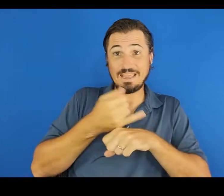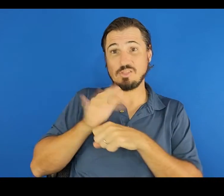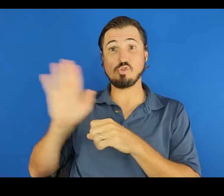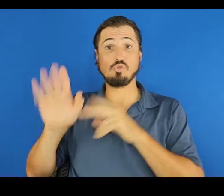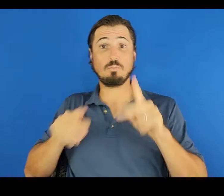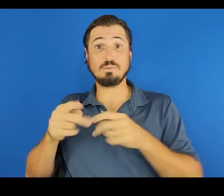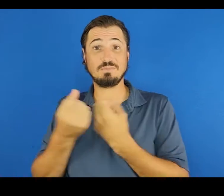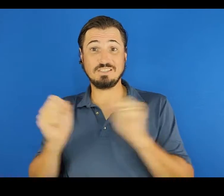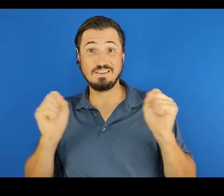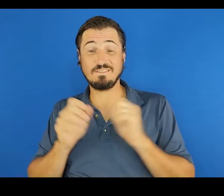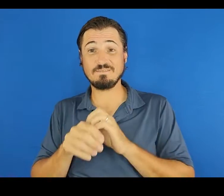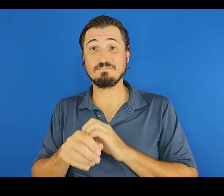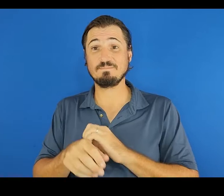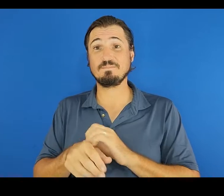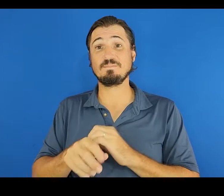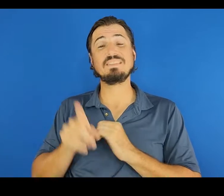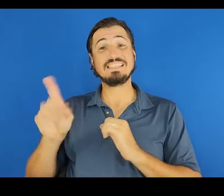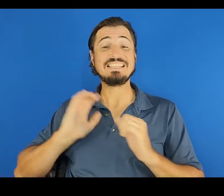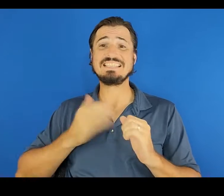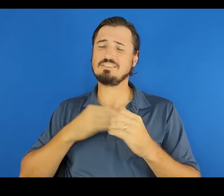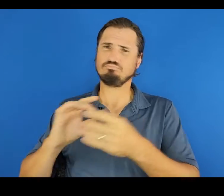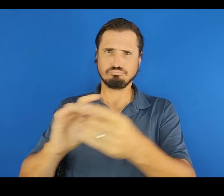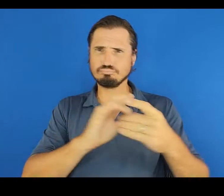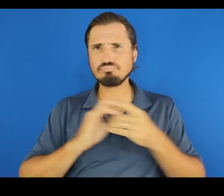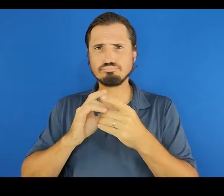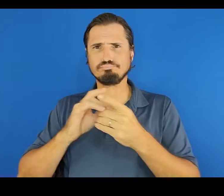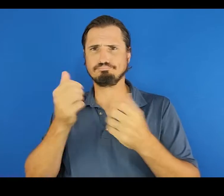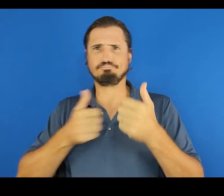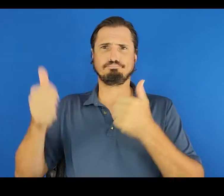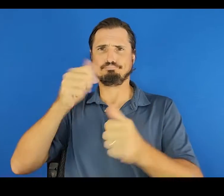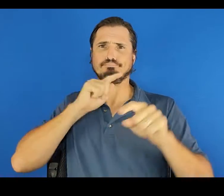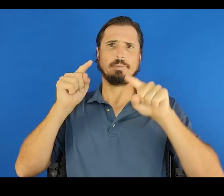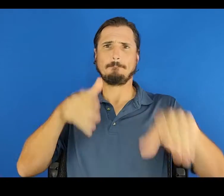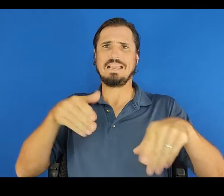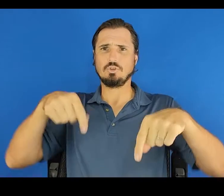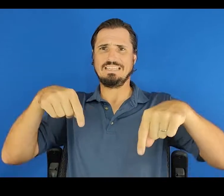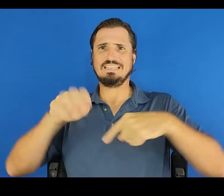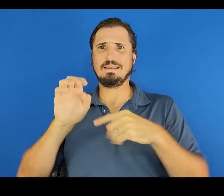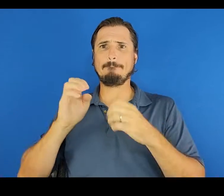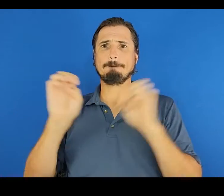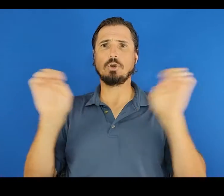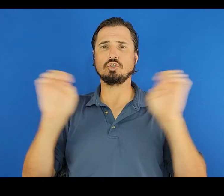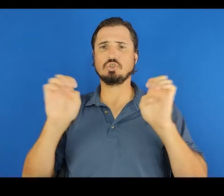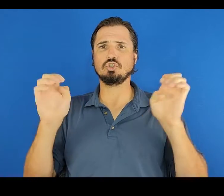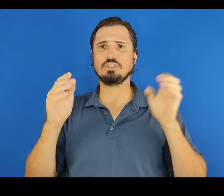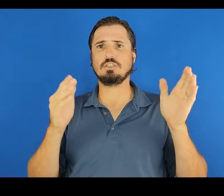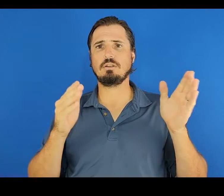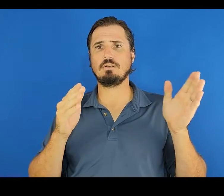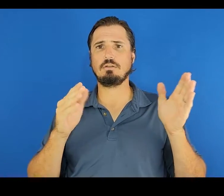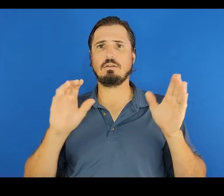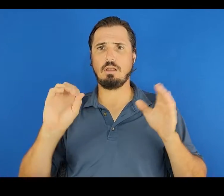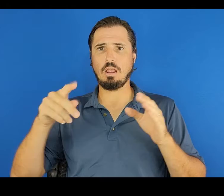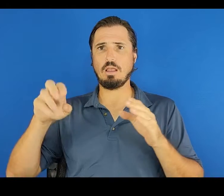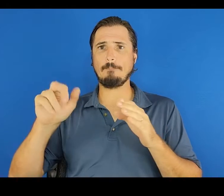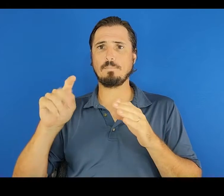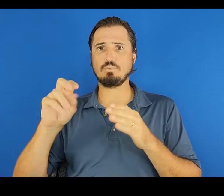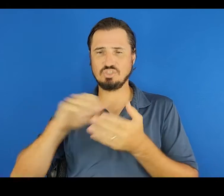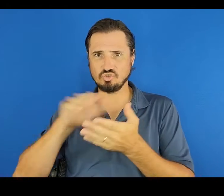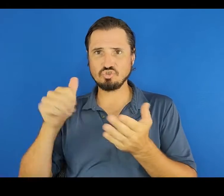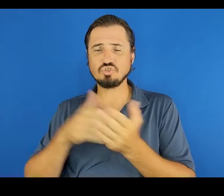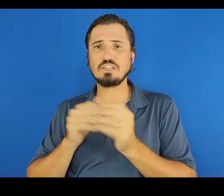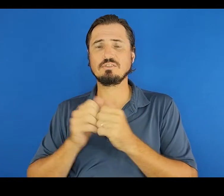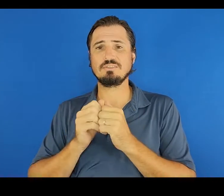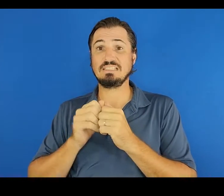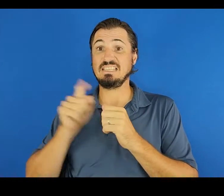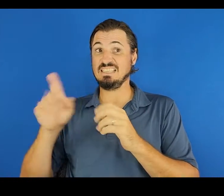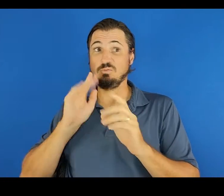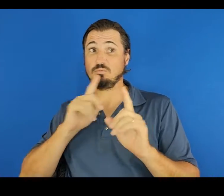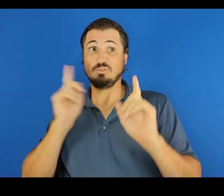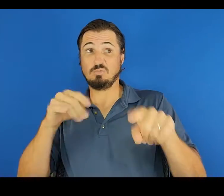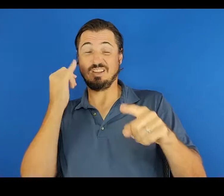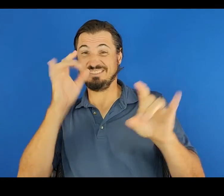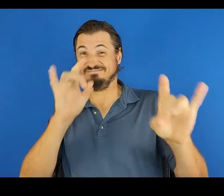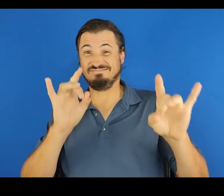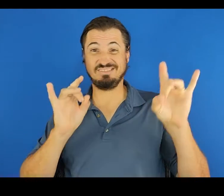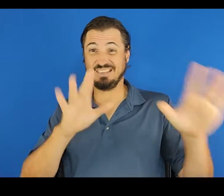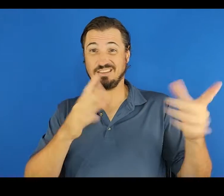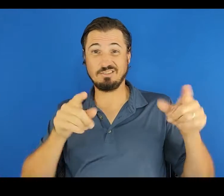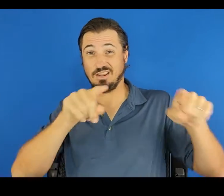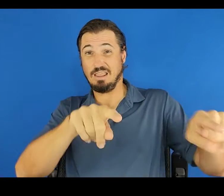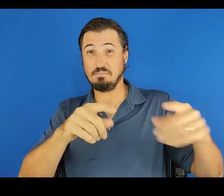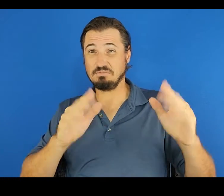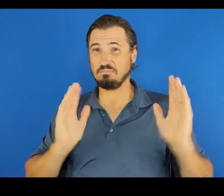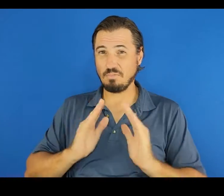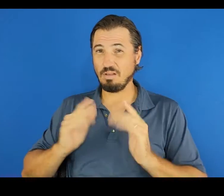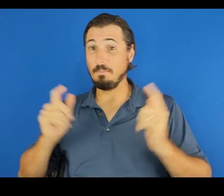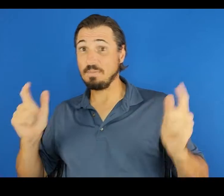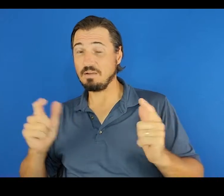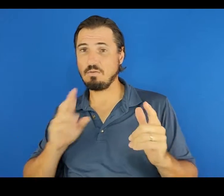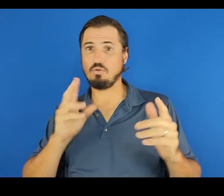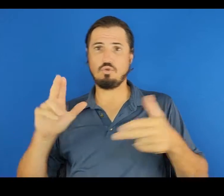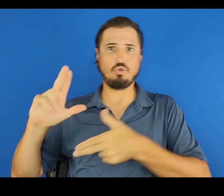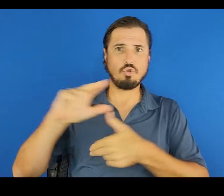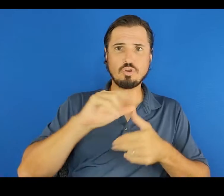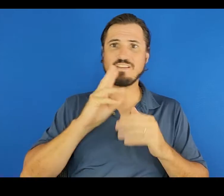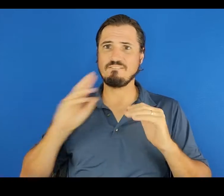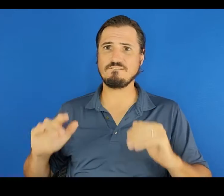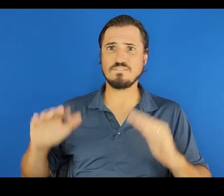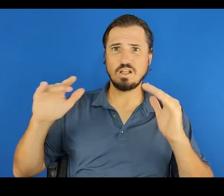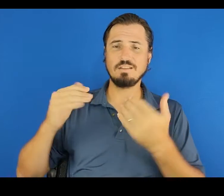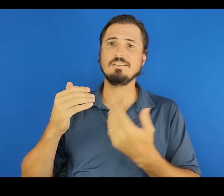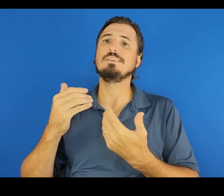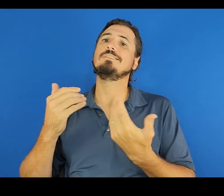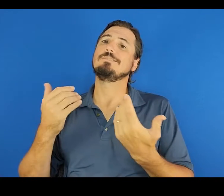He is also our Unified Commander here at the EOC for our Incident Management Team. He responds to disasters, both small and large, hurricanes, floods and of course, COVID-19.